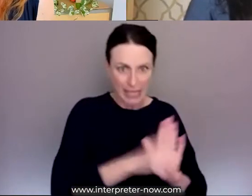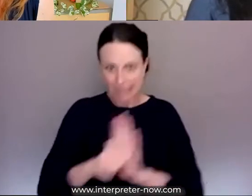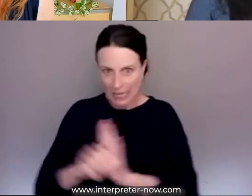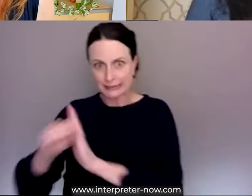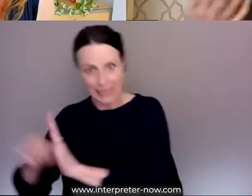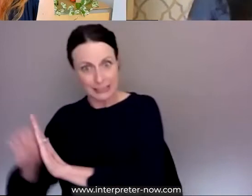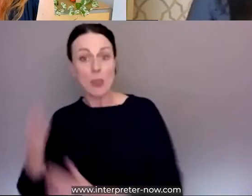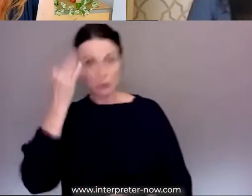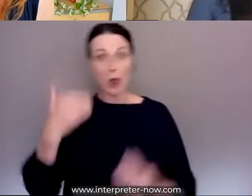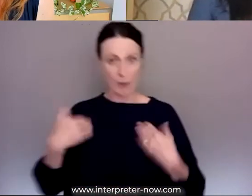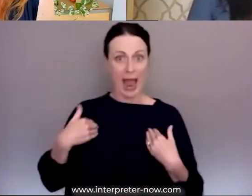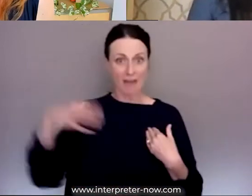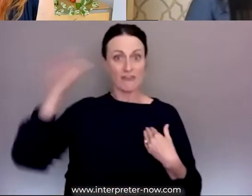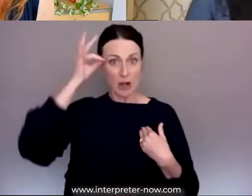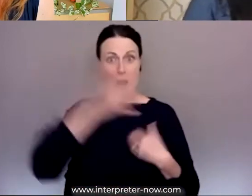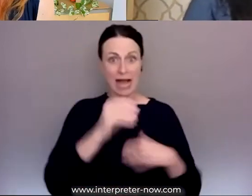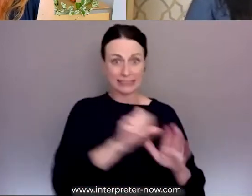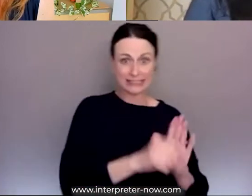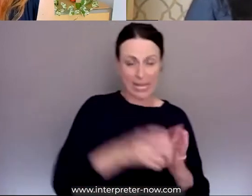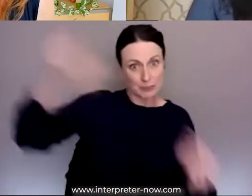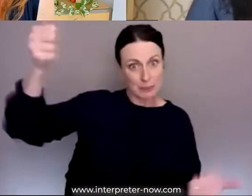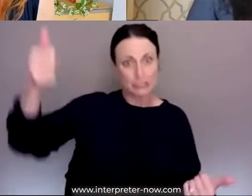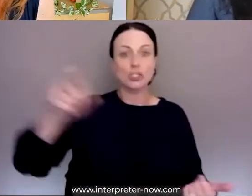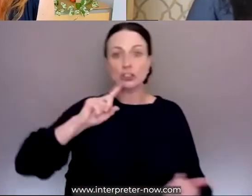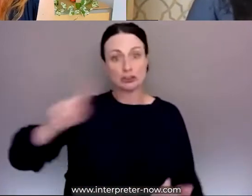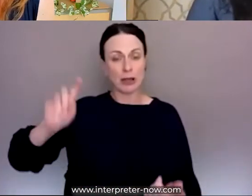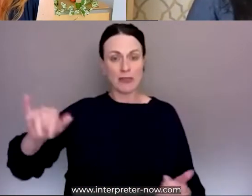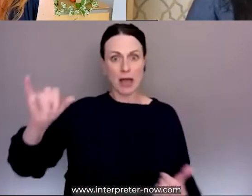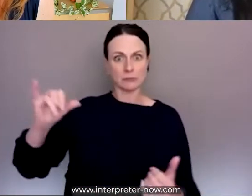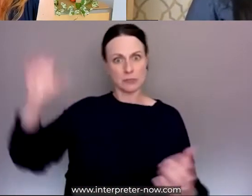That's why we have the federal and state split. Surely that can be a place of common ground.